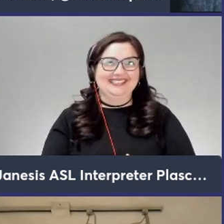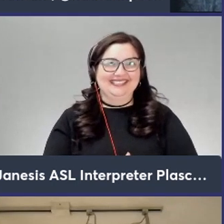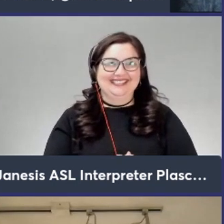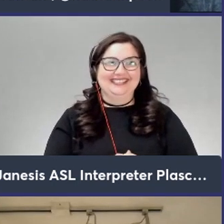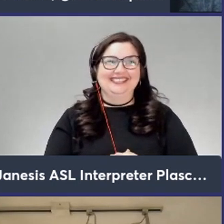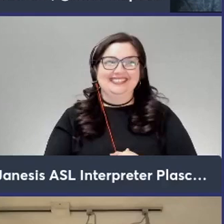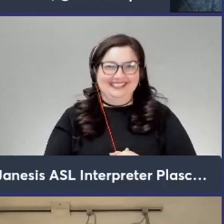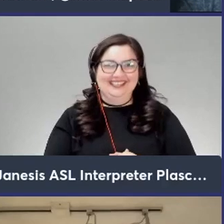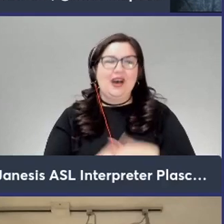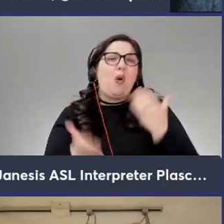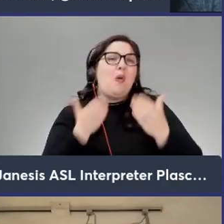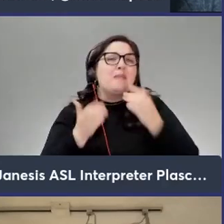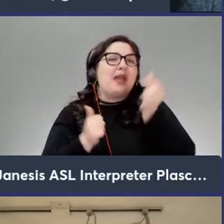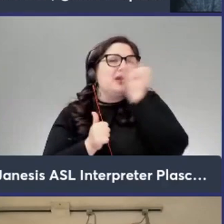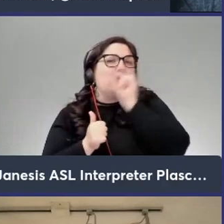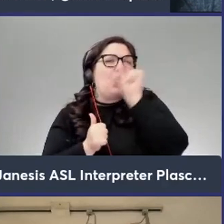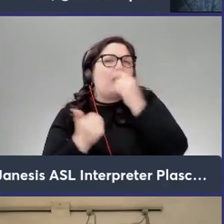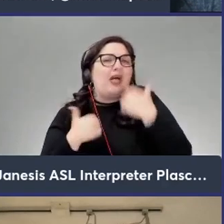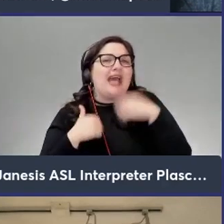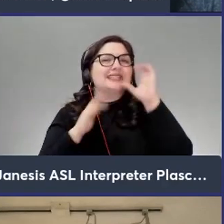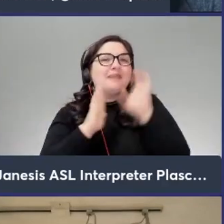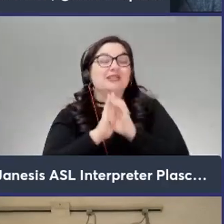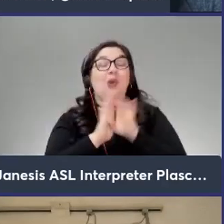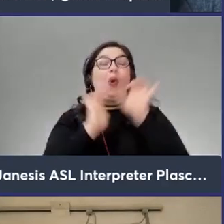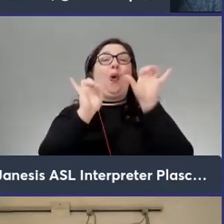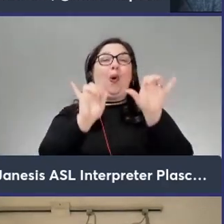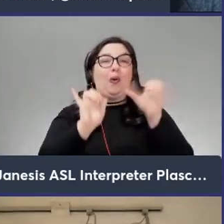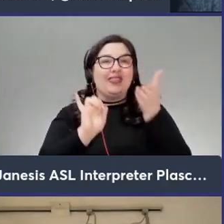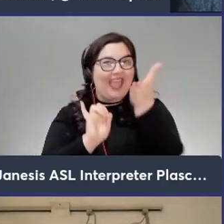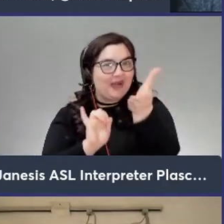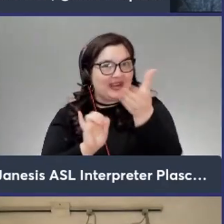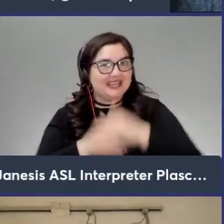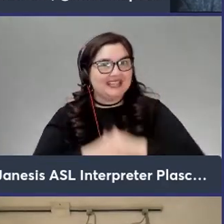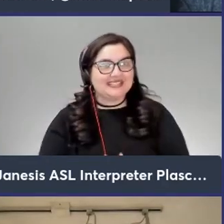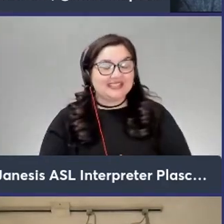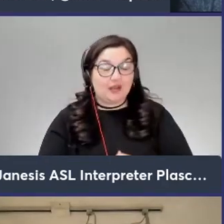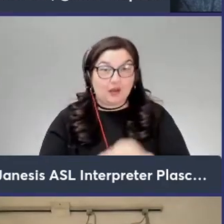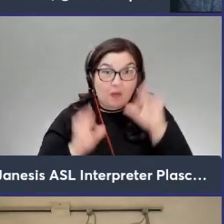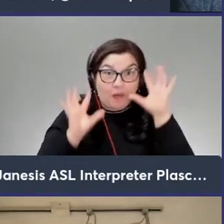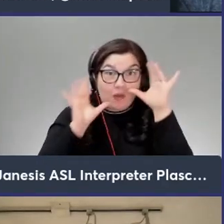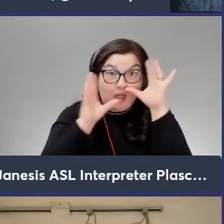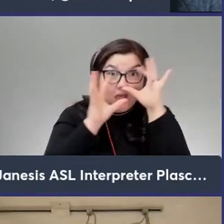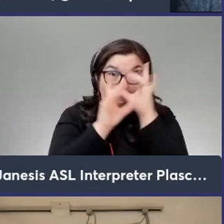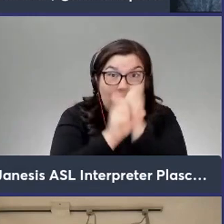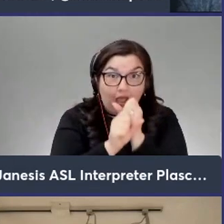Google? Ah, yeah, here it is. Ooh! Interesting. - Open.